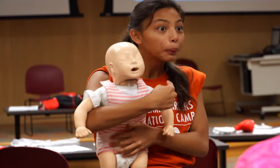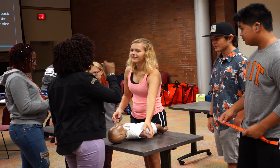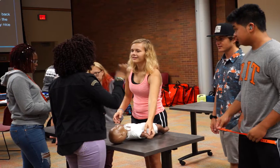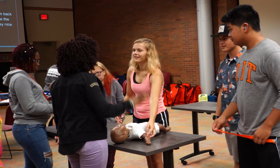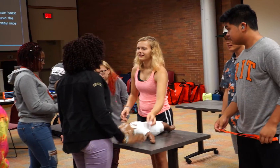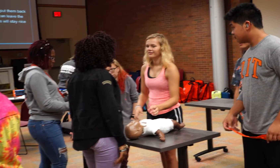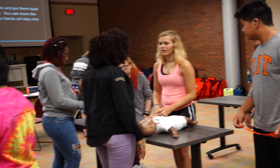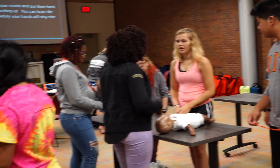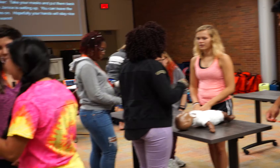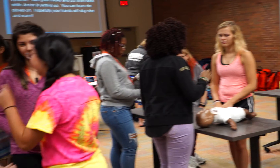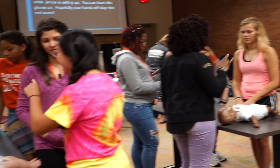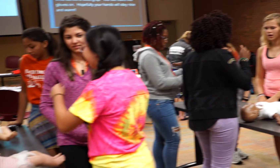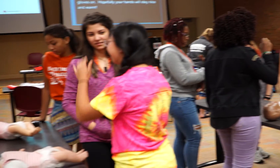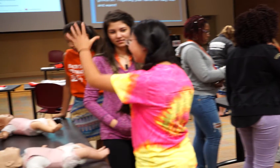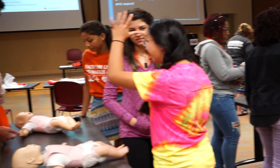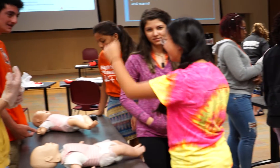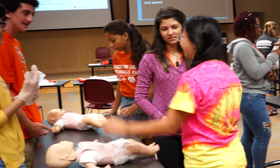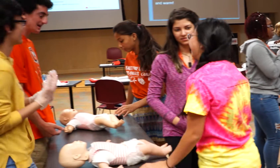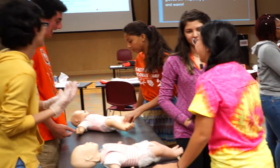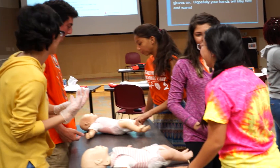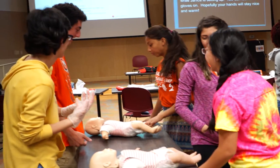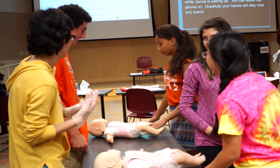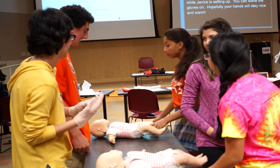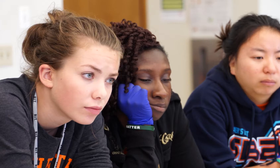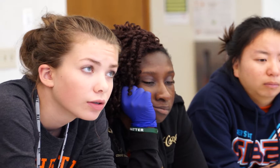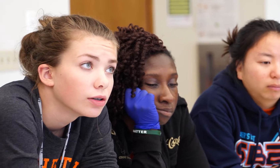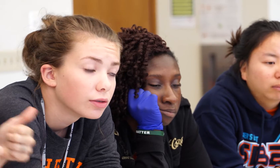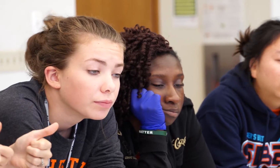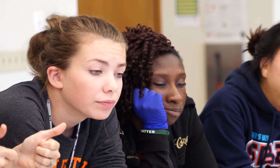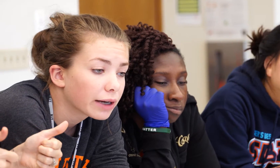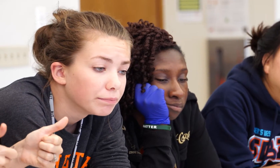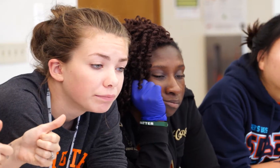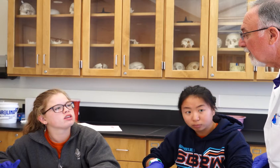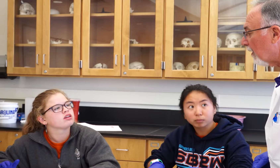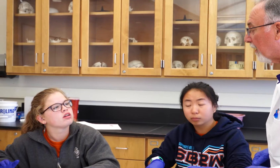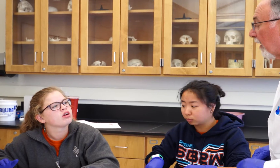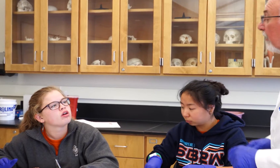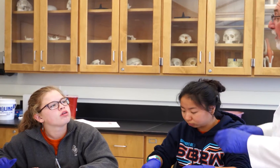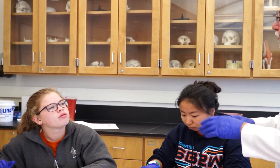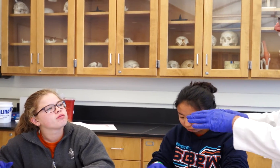and for those who already came in thinking that they might like to, they're already trying to plan when they're gonna be